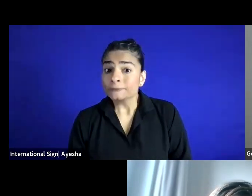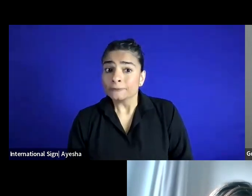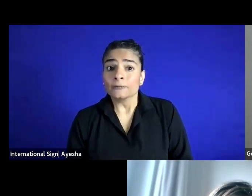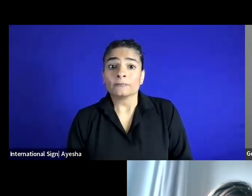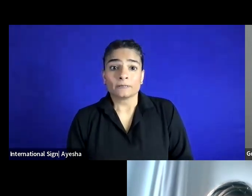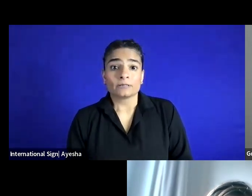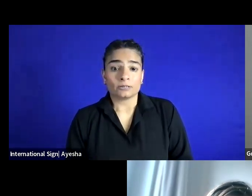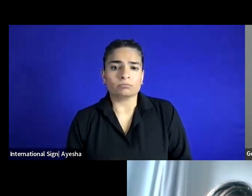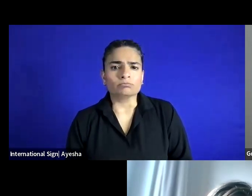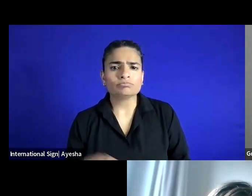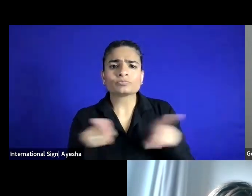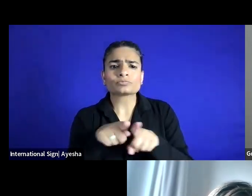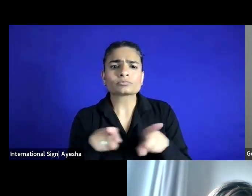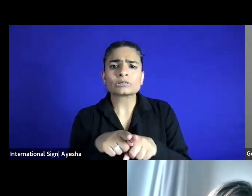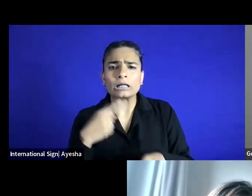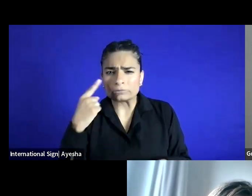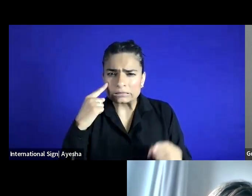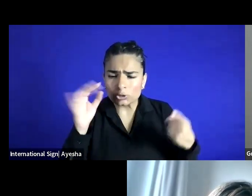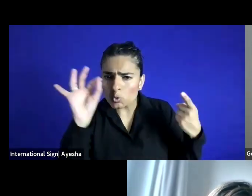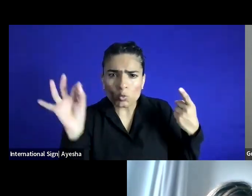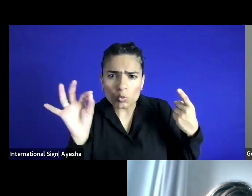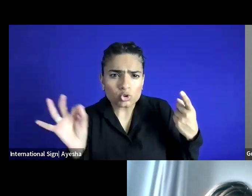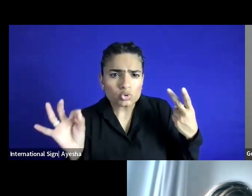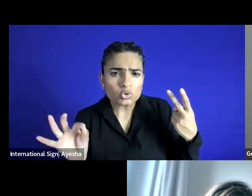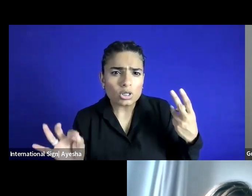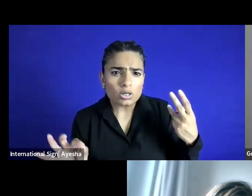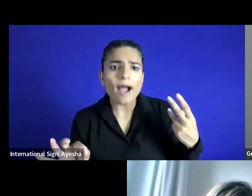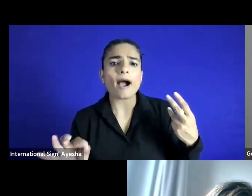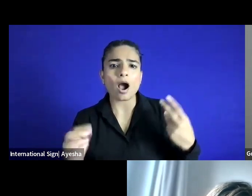on, on childcare and asking if we can provide the list of local carers